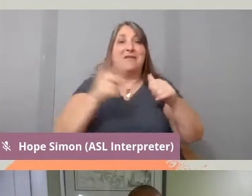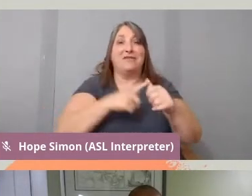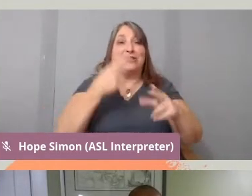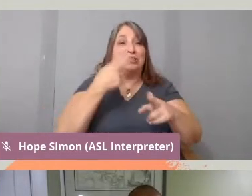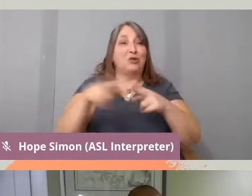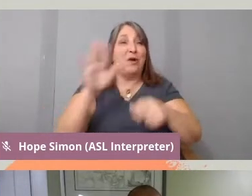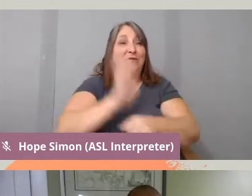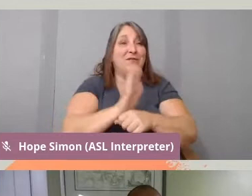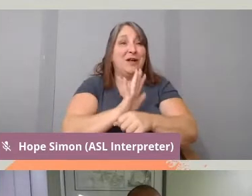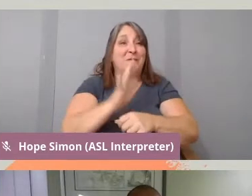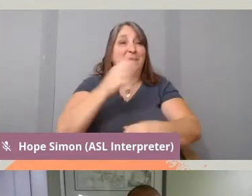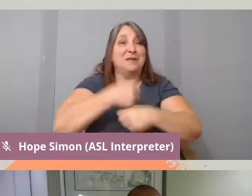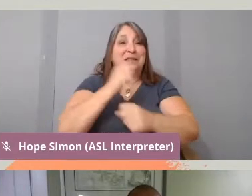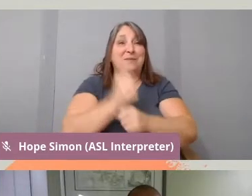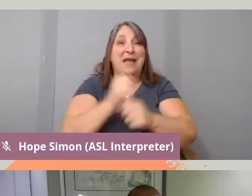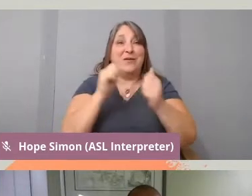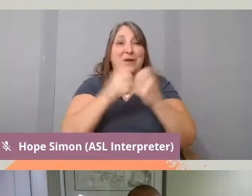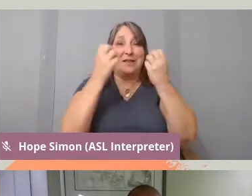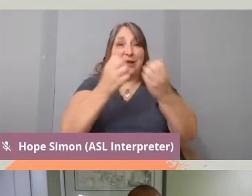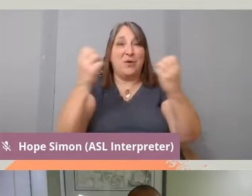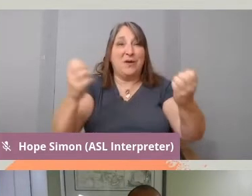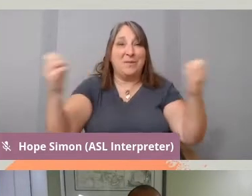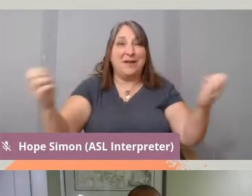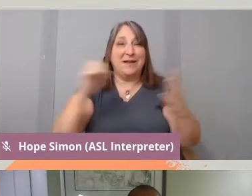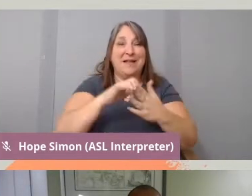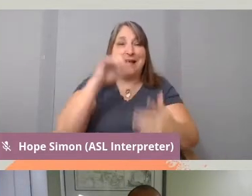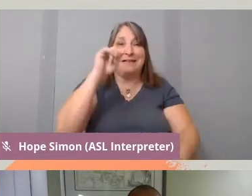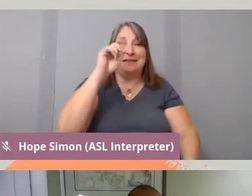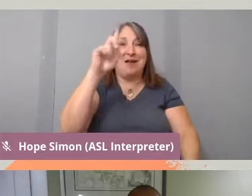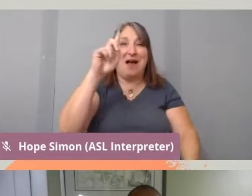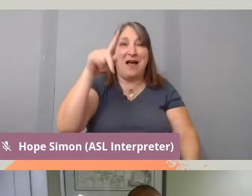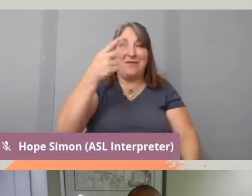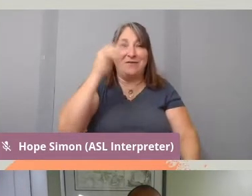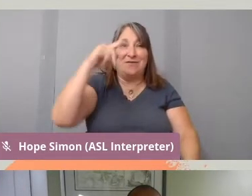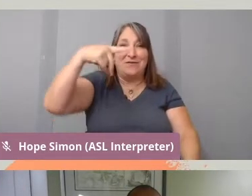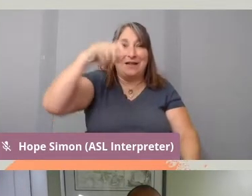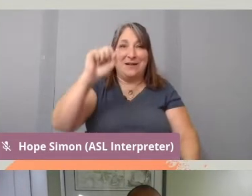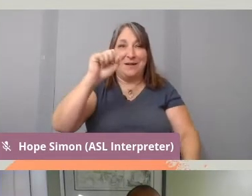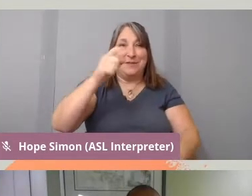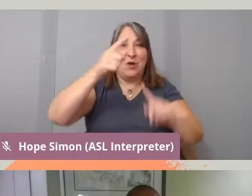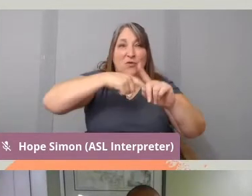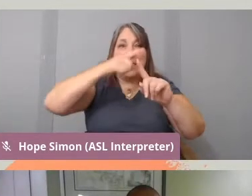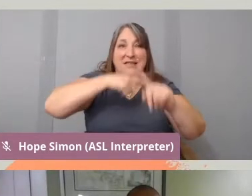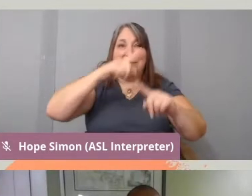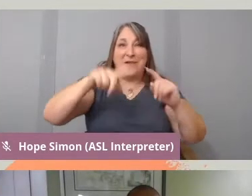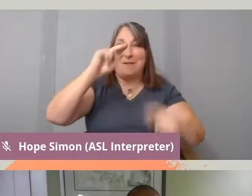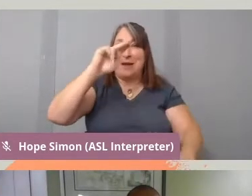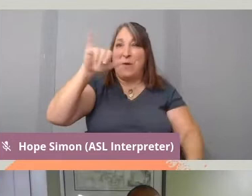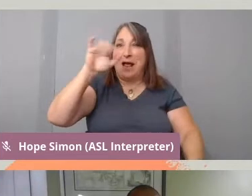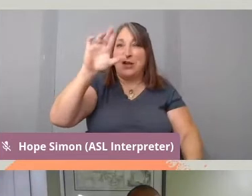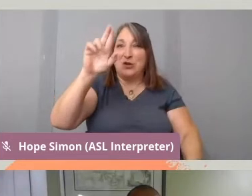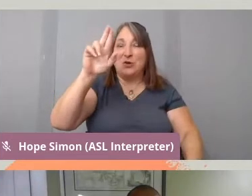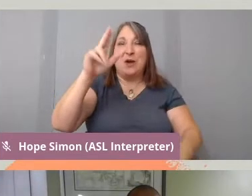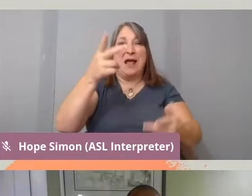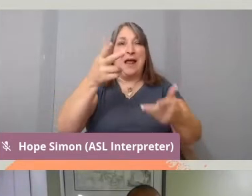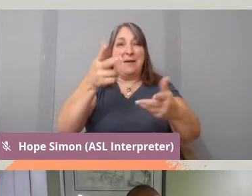with equipment that Todd Phillips like rented from NYU and let me use over the weekend, you know?